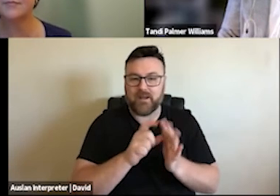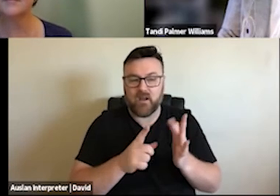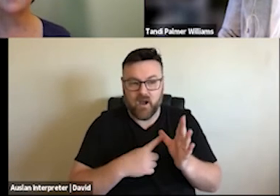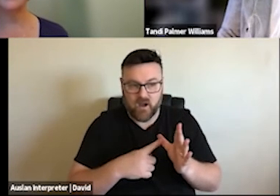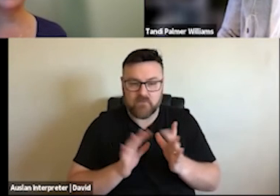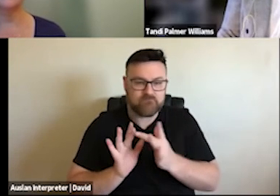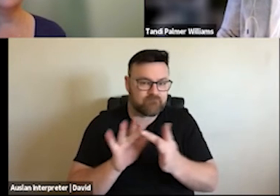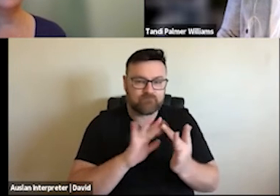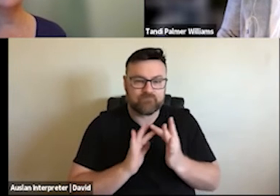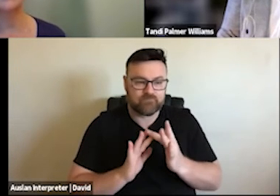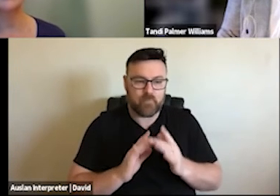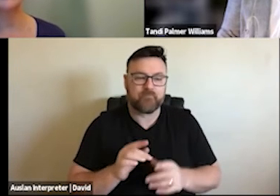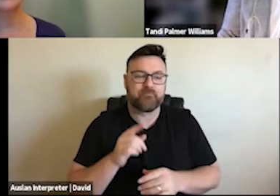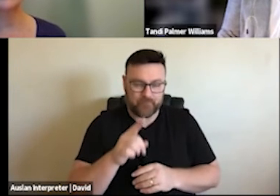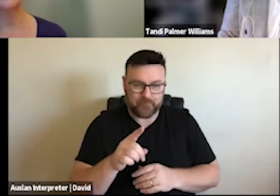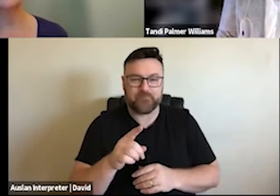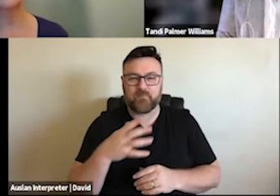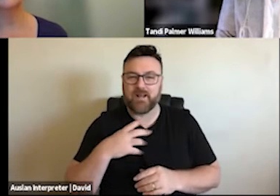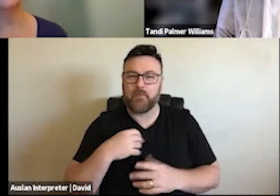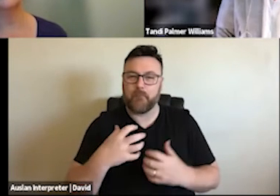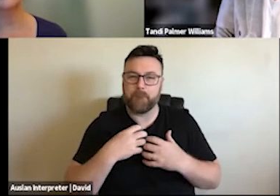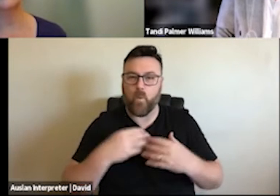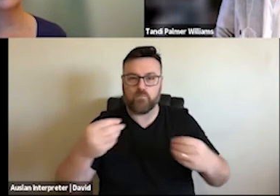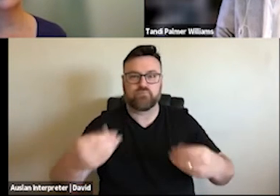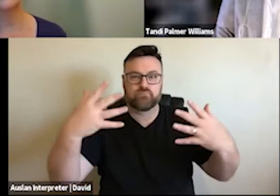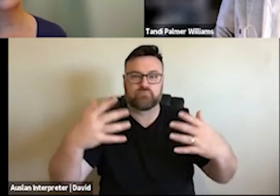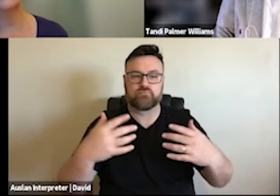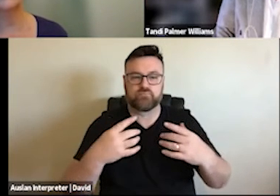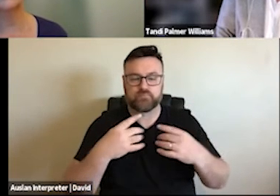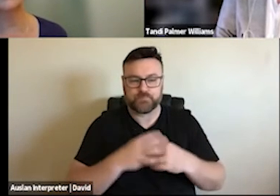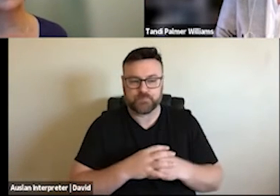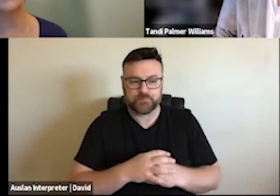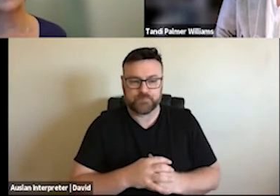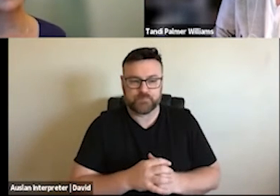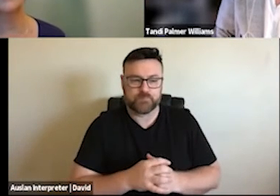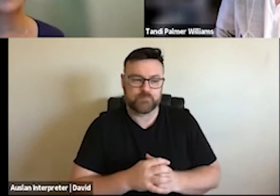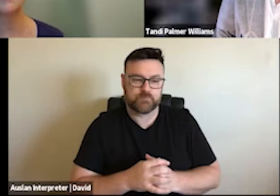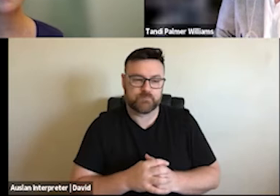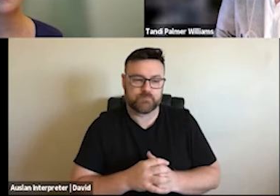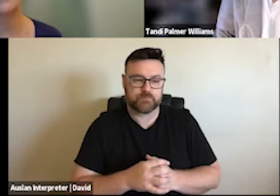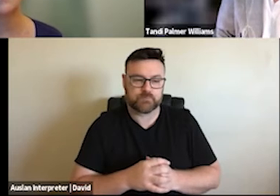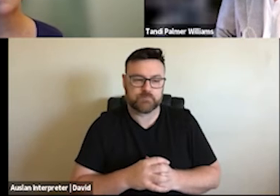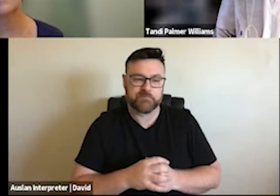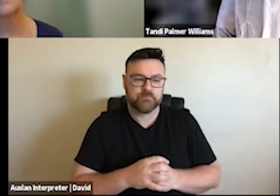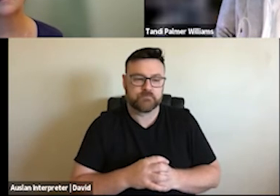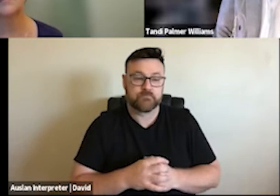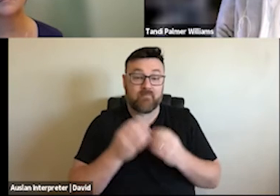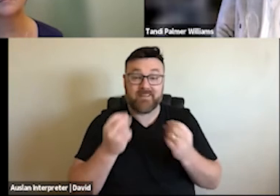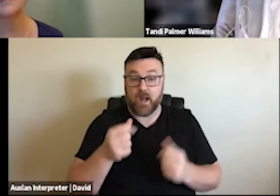but discoverability is certainly a challenge. Other challenges I would mention some people just having other priorities.